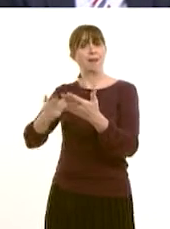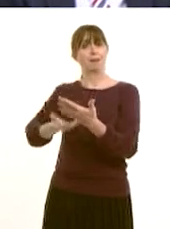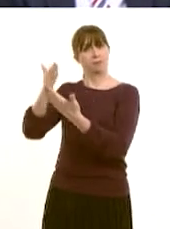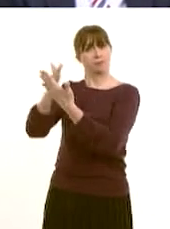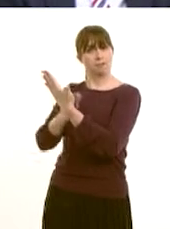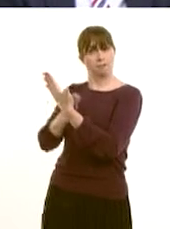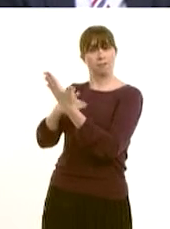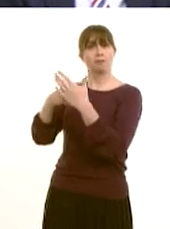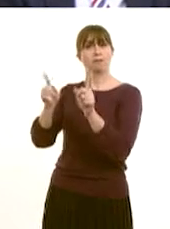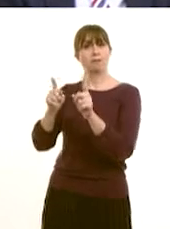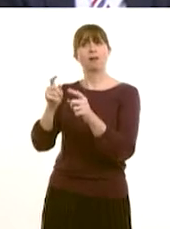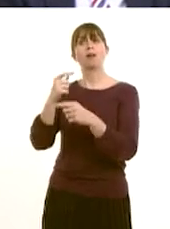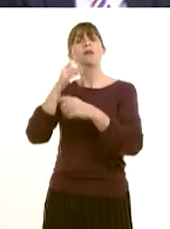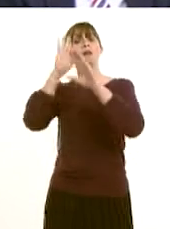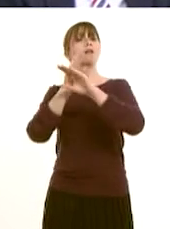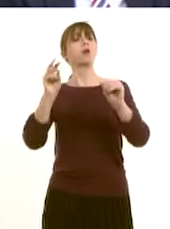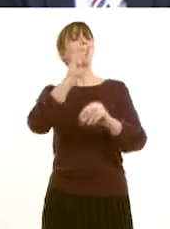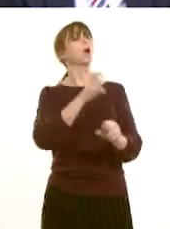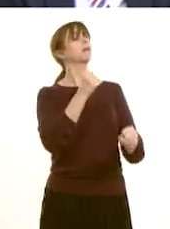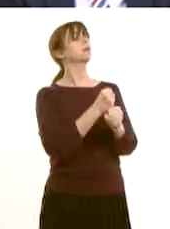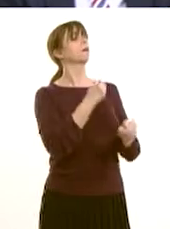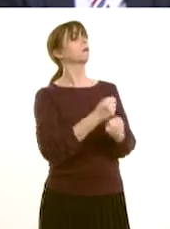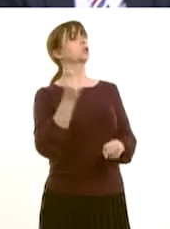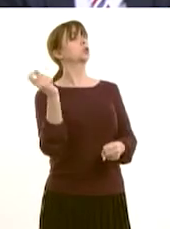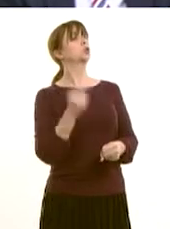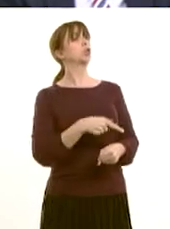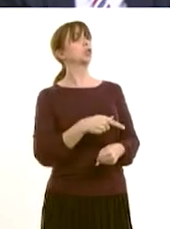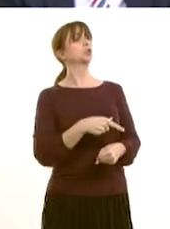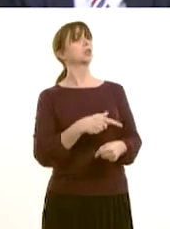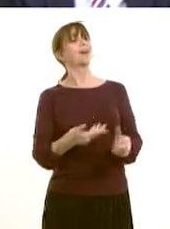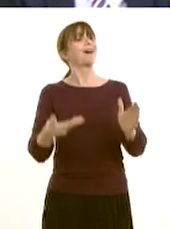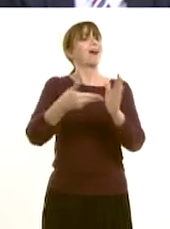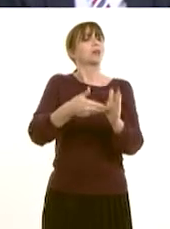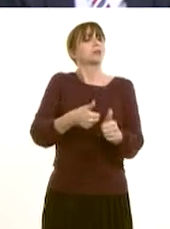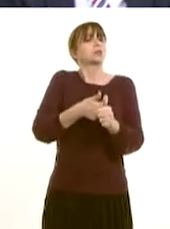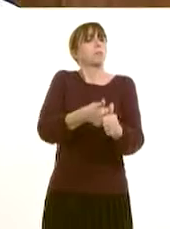Assembly election that the Welsh Government should develop enhanced export support for medium-sized businesses?